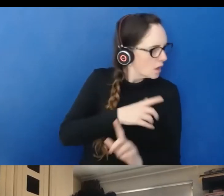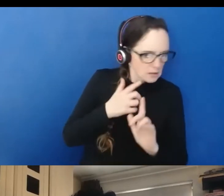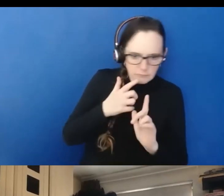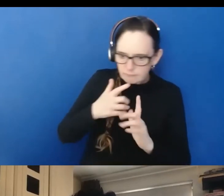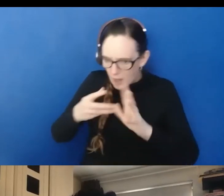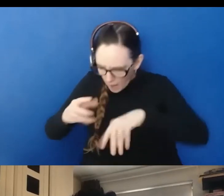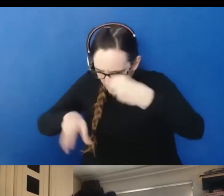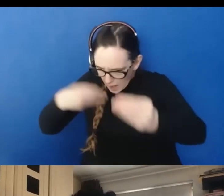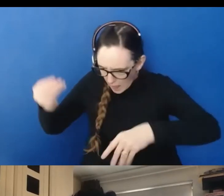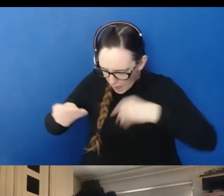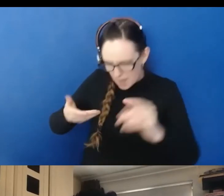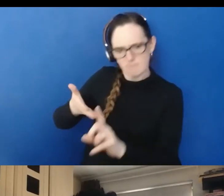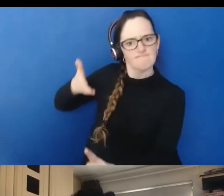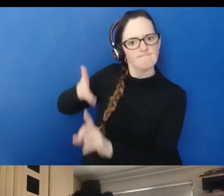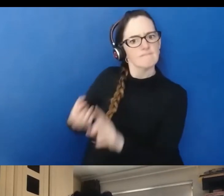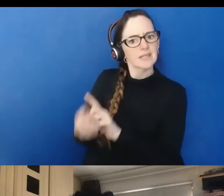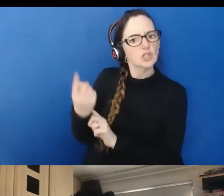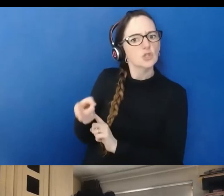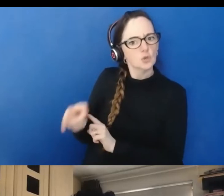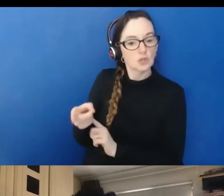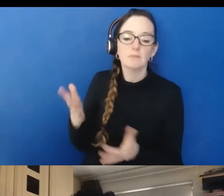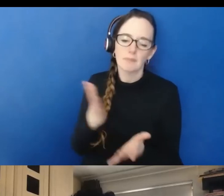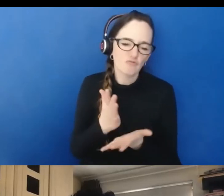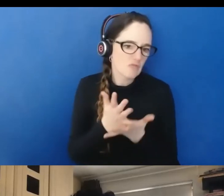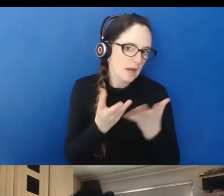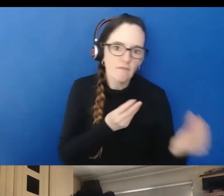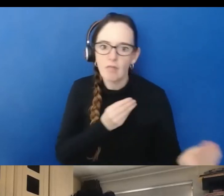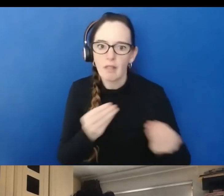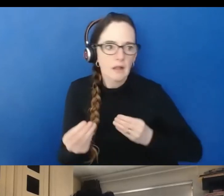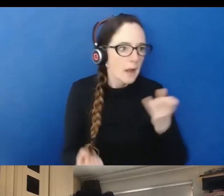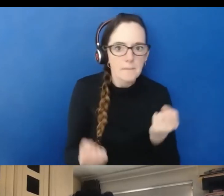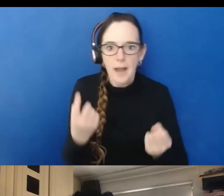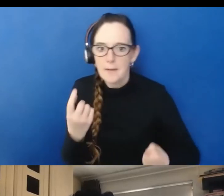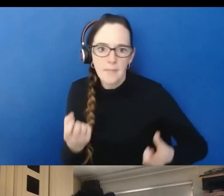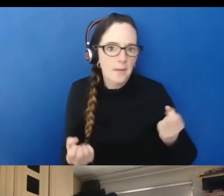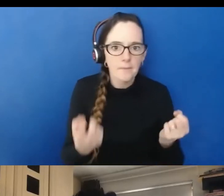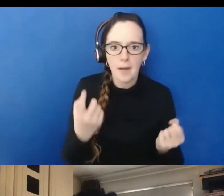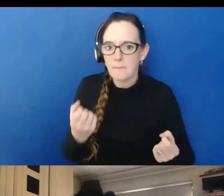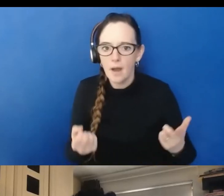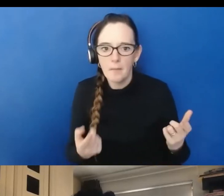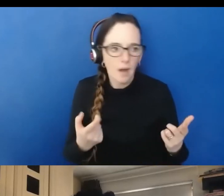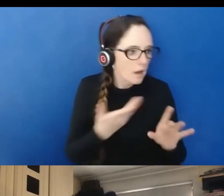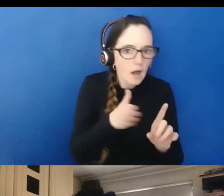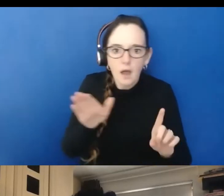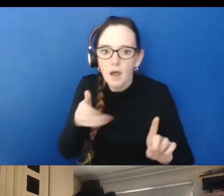And as I said it was really organic and very much based on that trust that builds a community